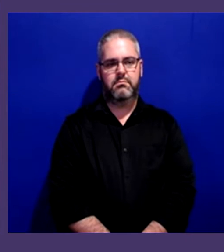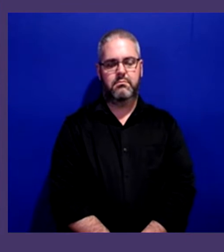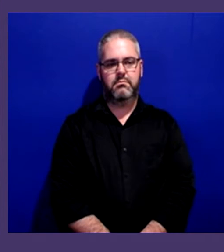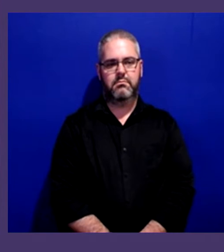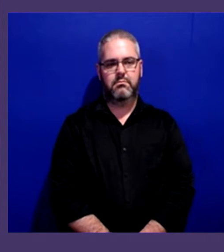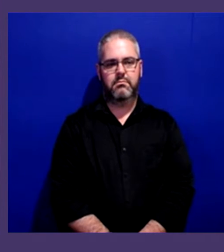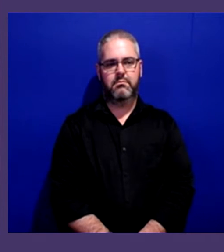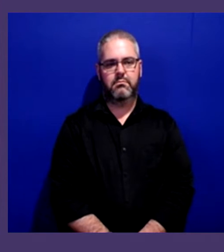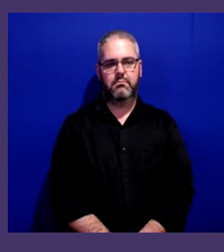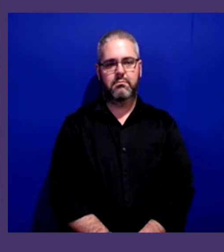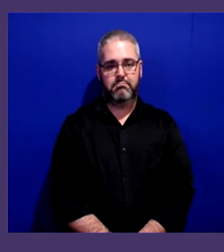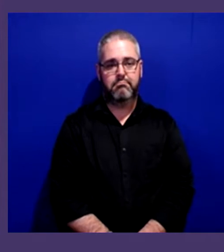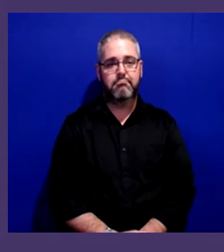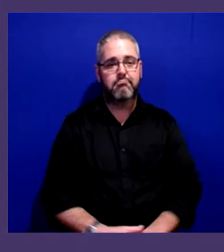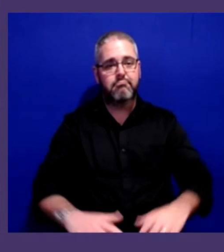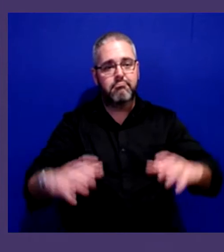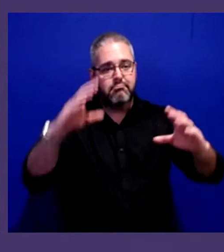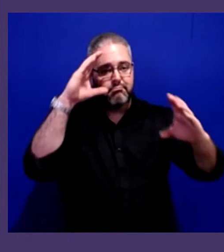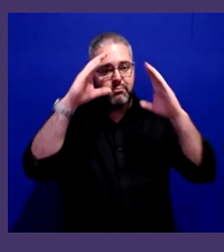Daryk Kohler: Hello everyone and welcome to the Ability Summit.